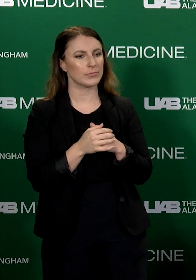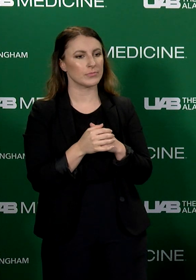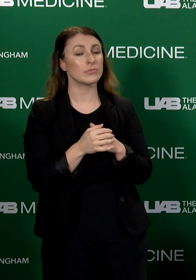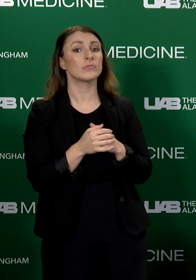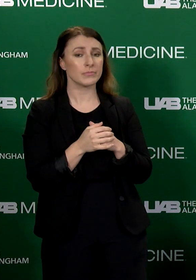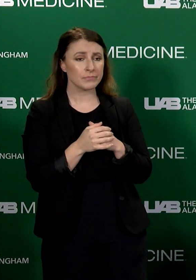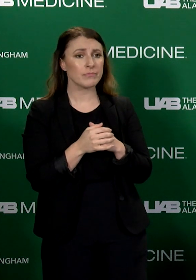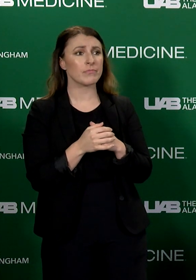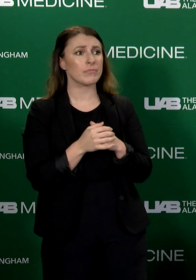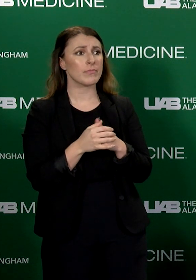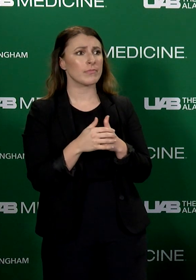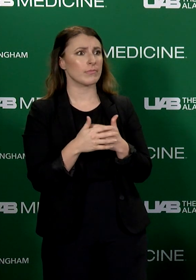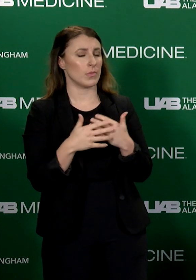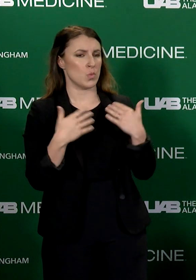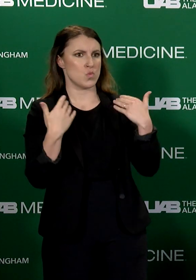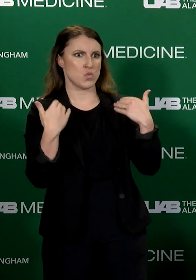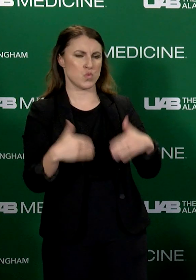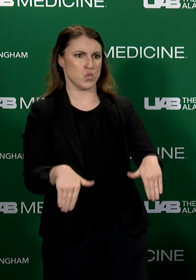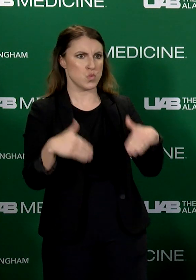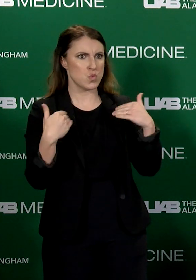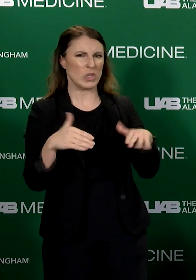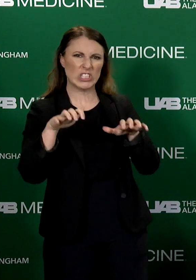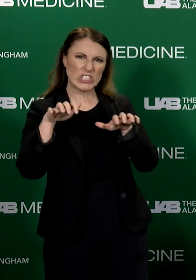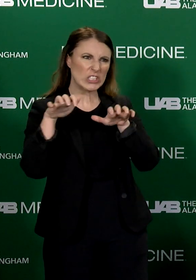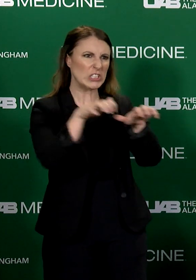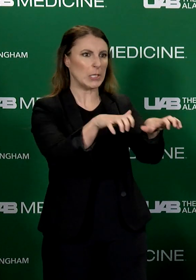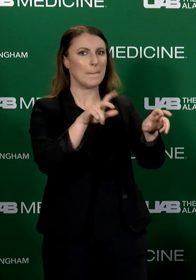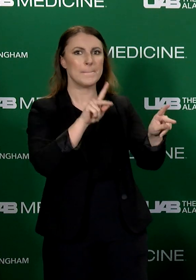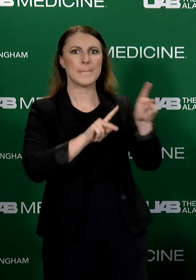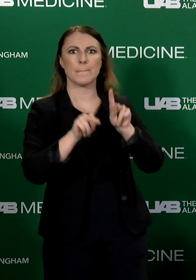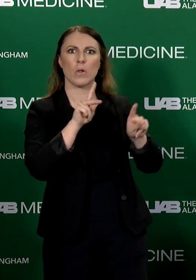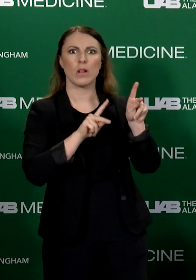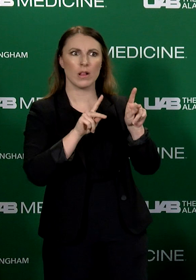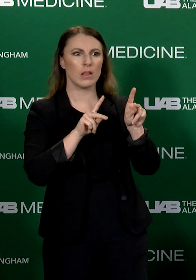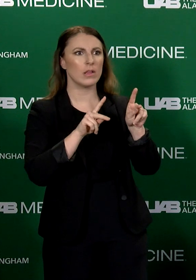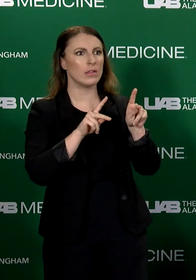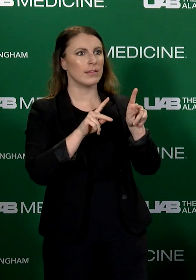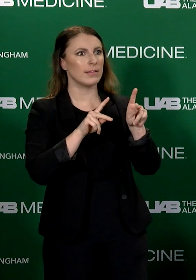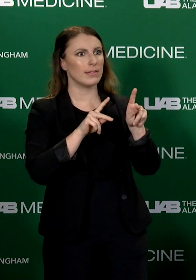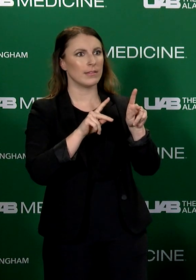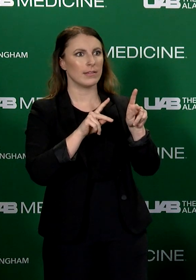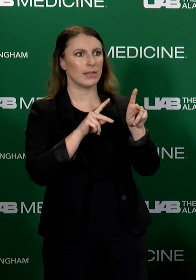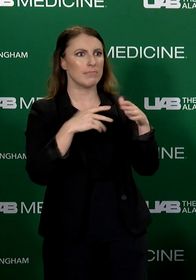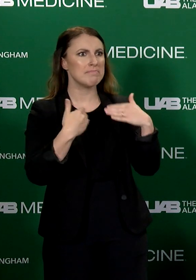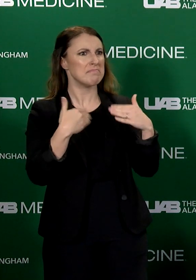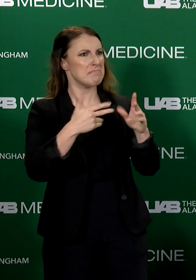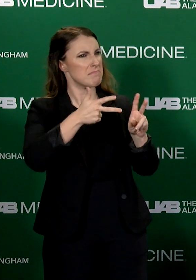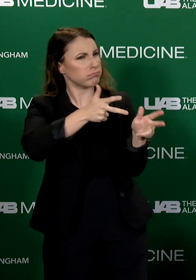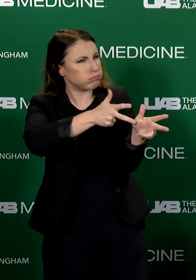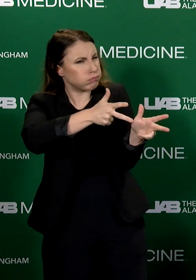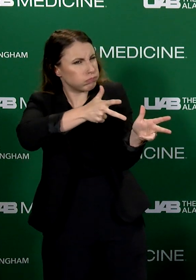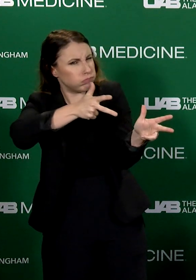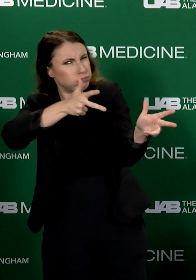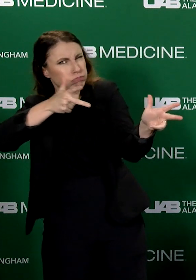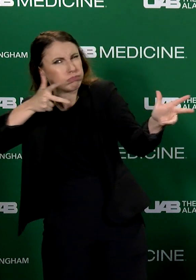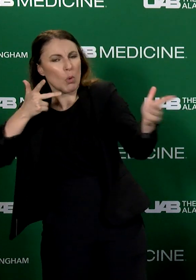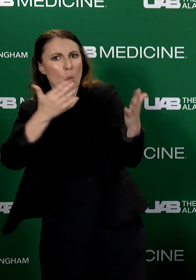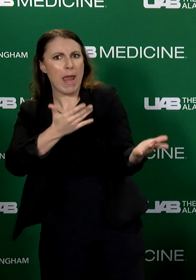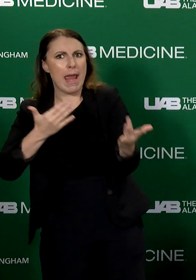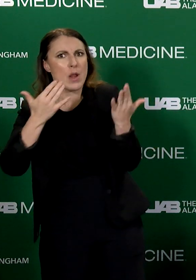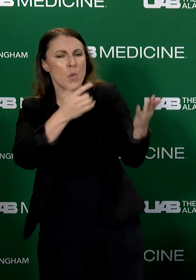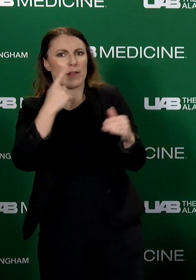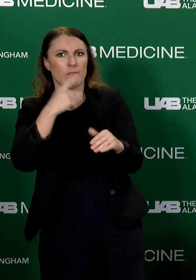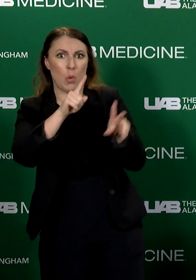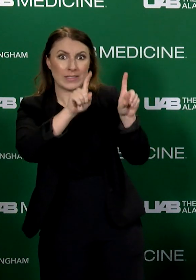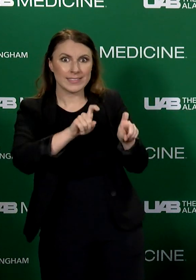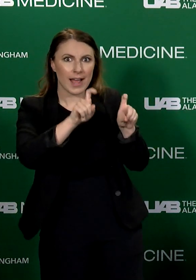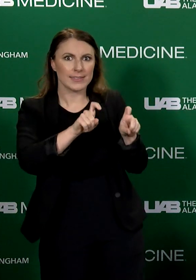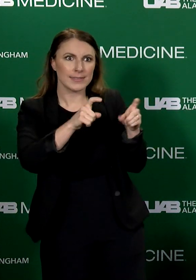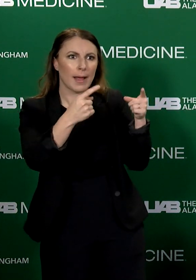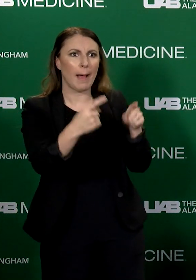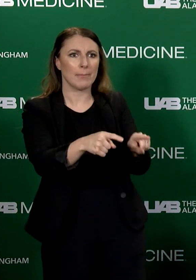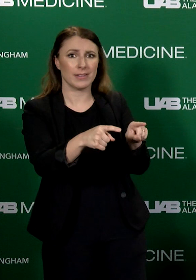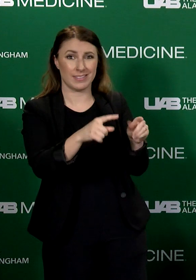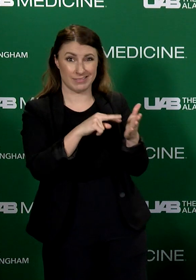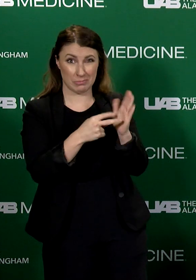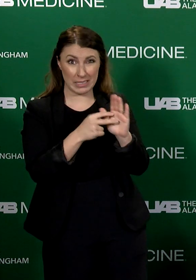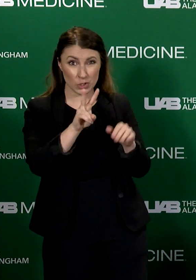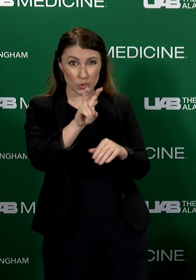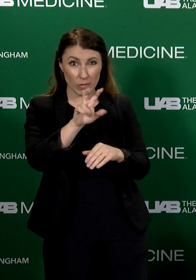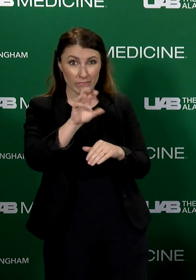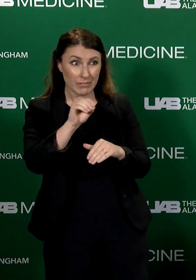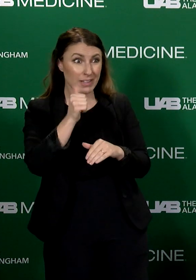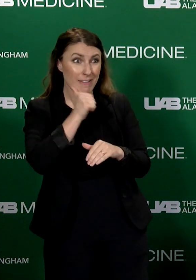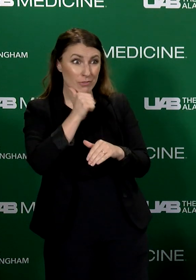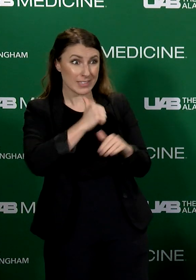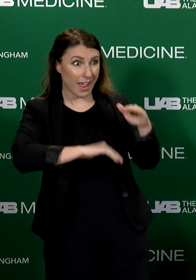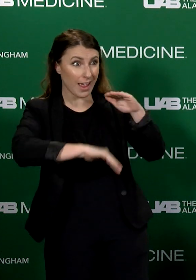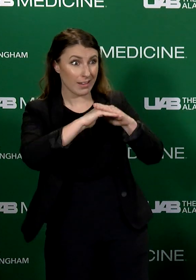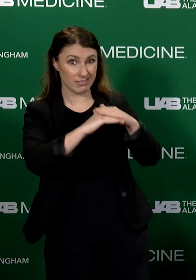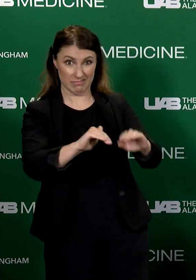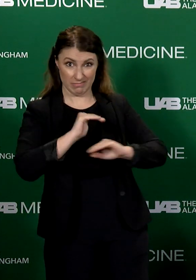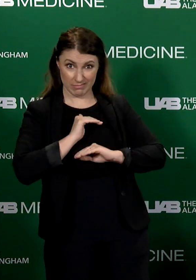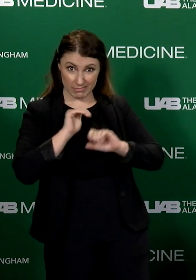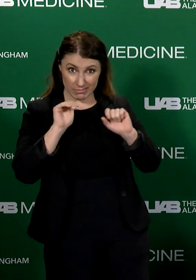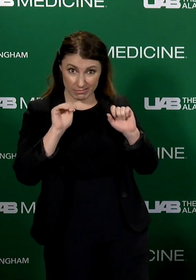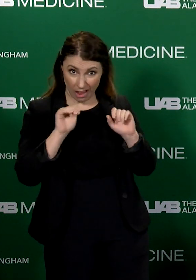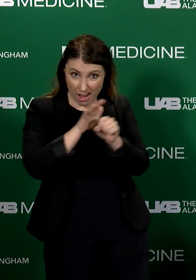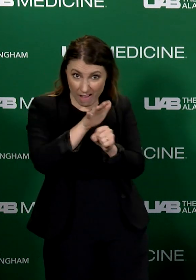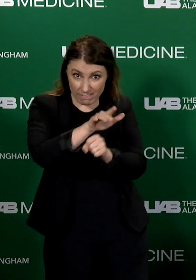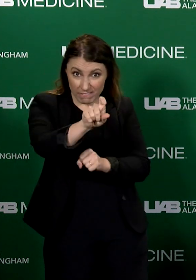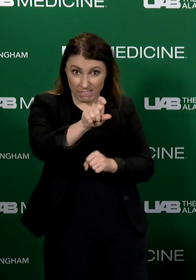essentially thousands of people who have backed up that that amount is not